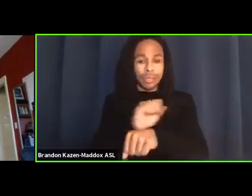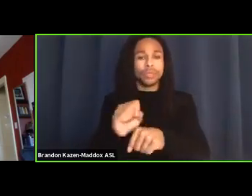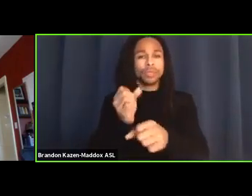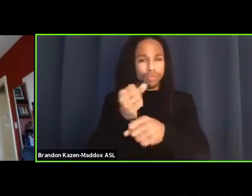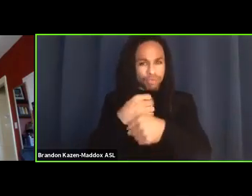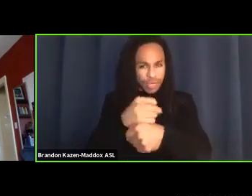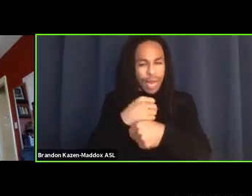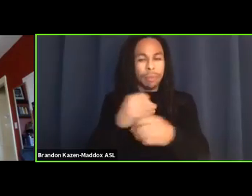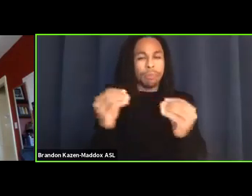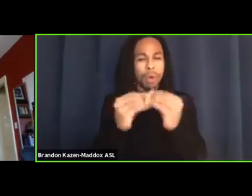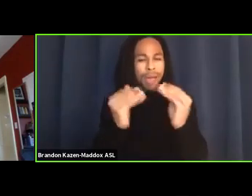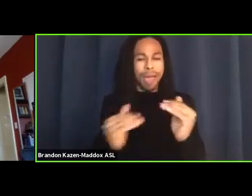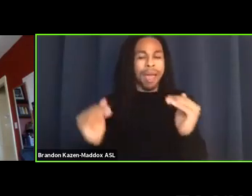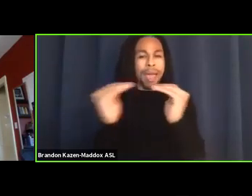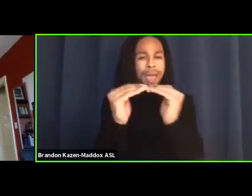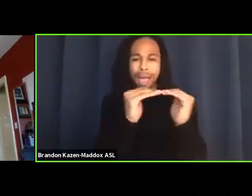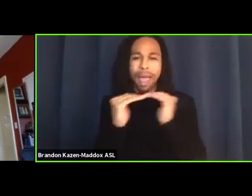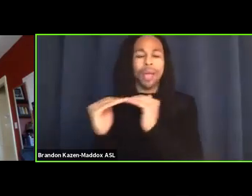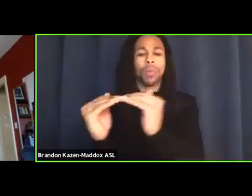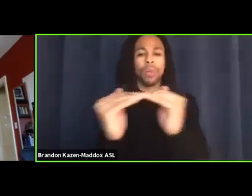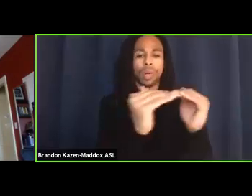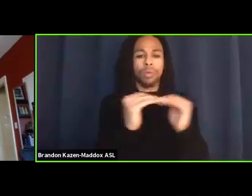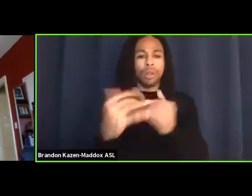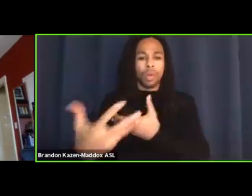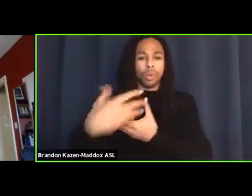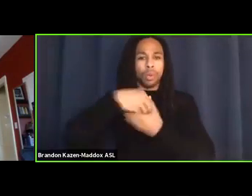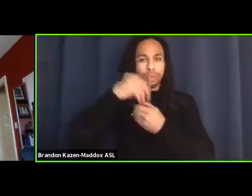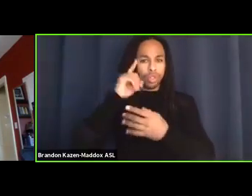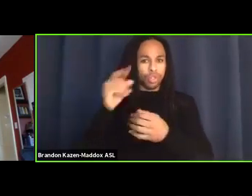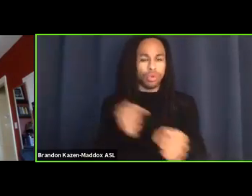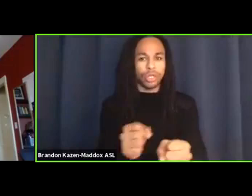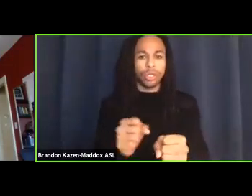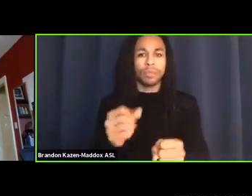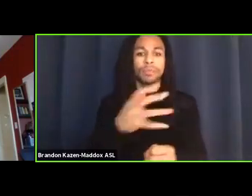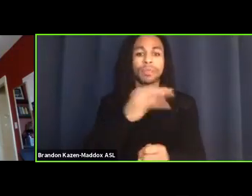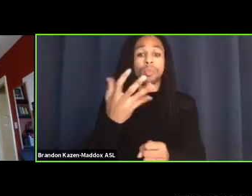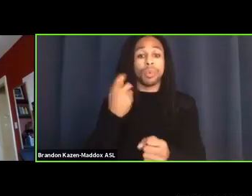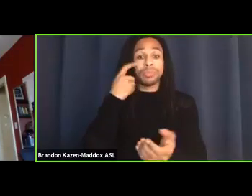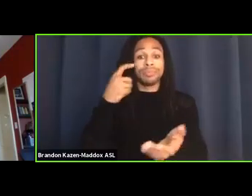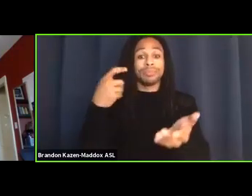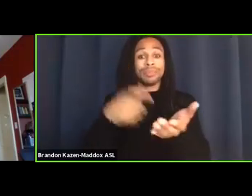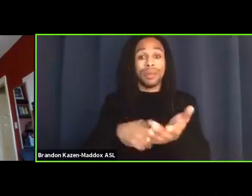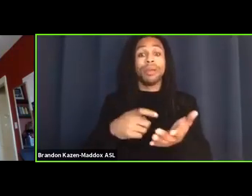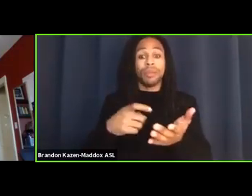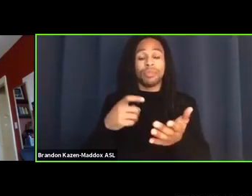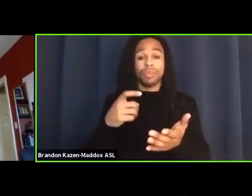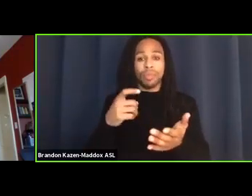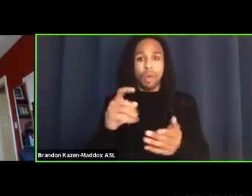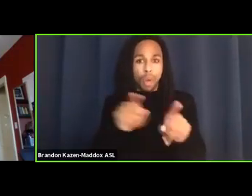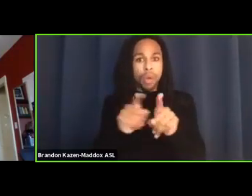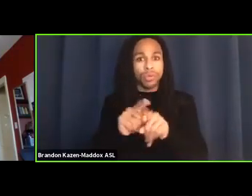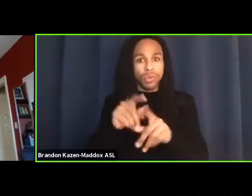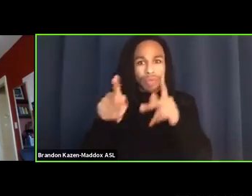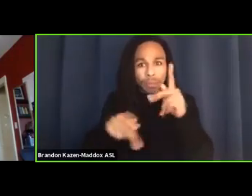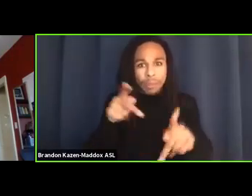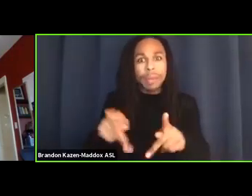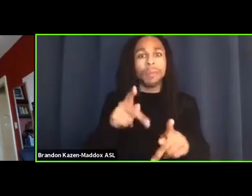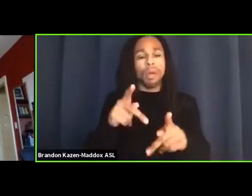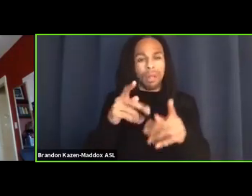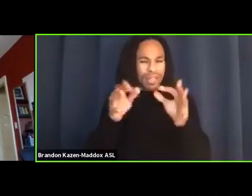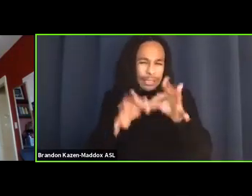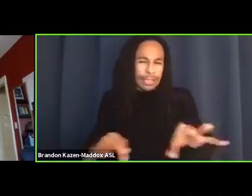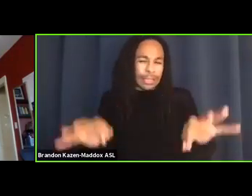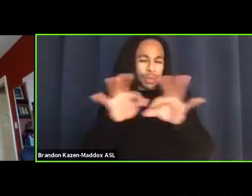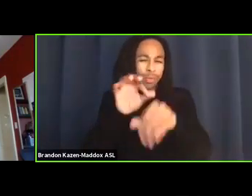of slave trade, the disability rights and disability justice movements and the LBGTQ